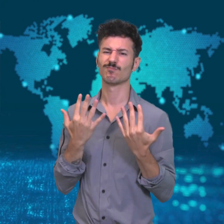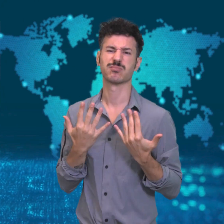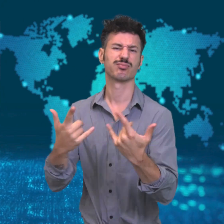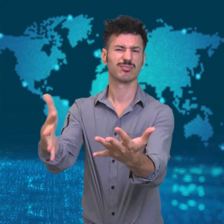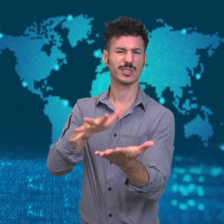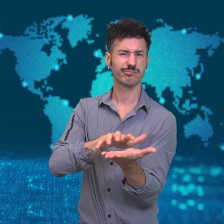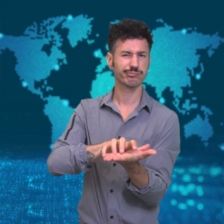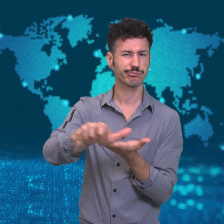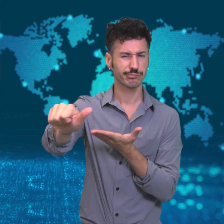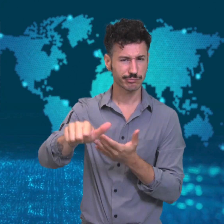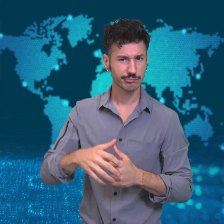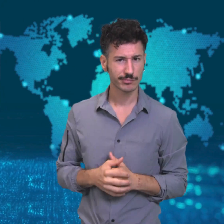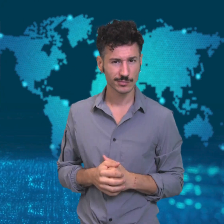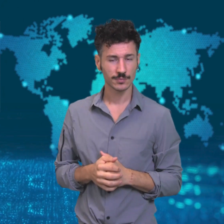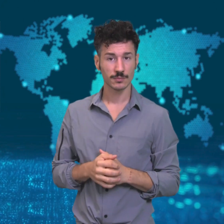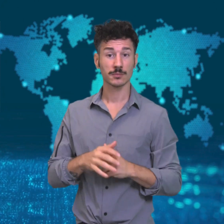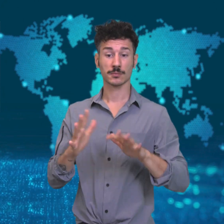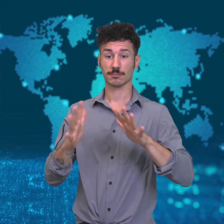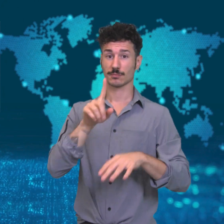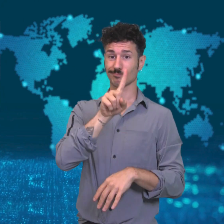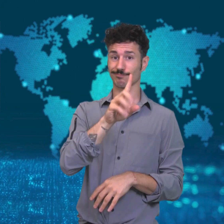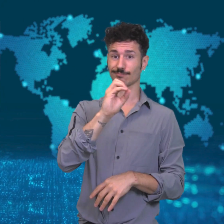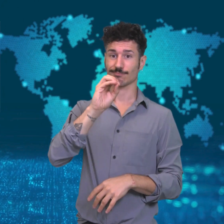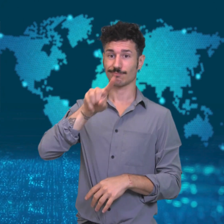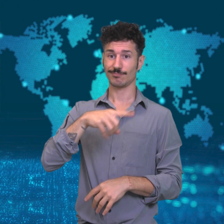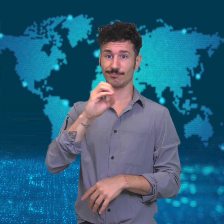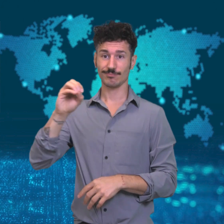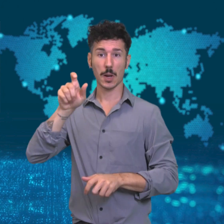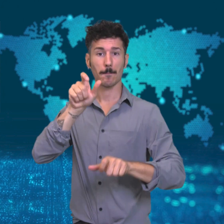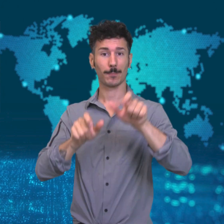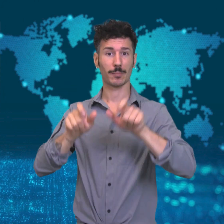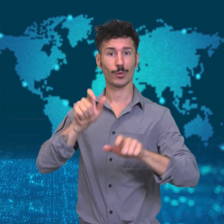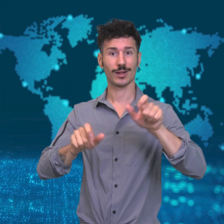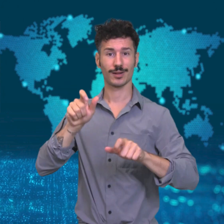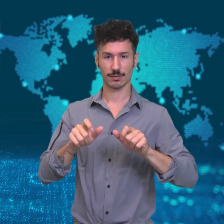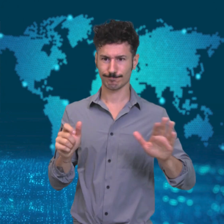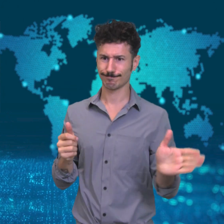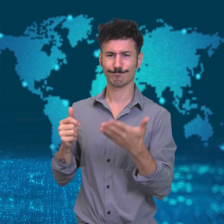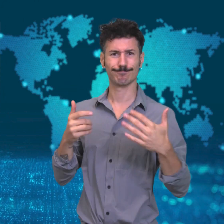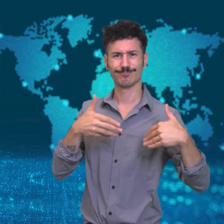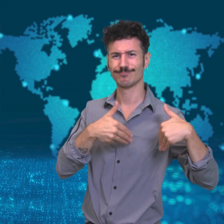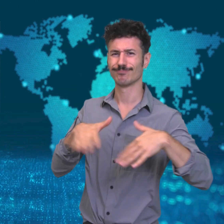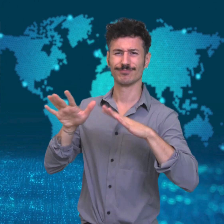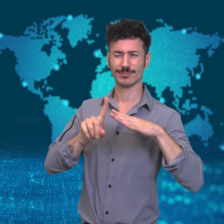and almost a million acres of land has been scorched.